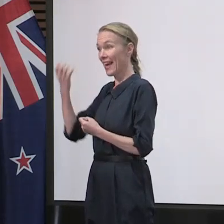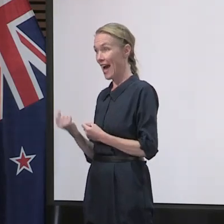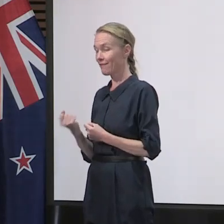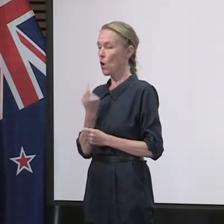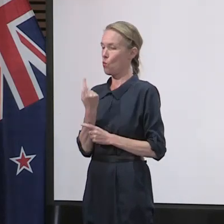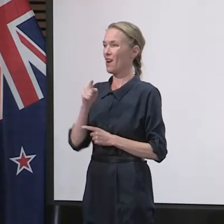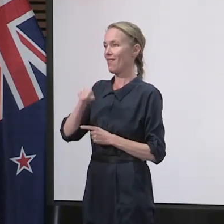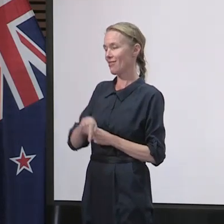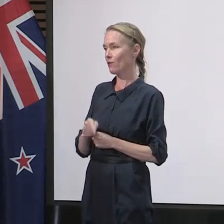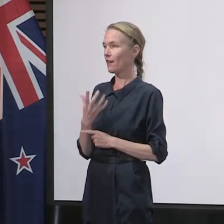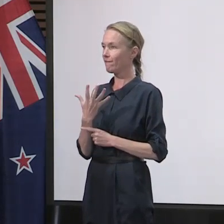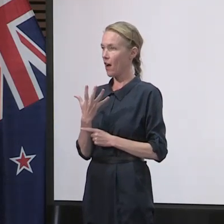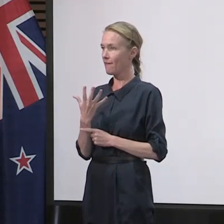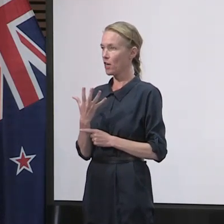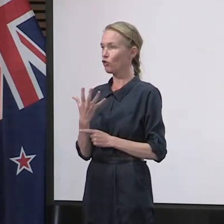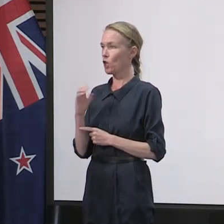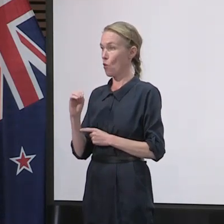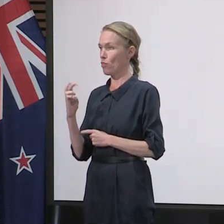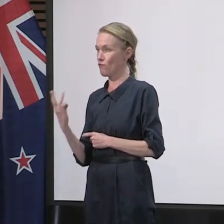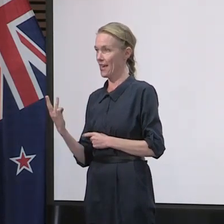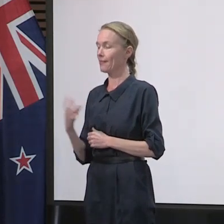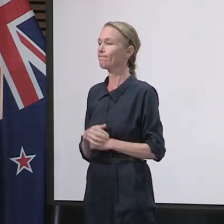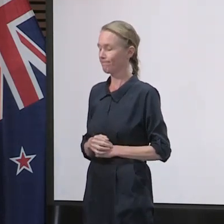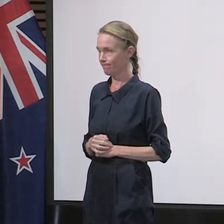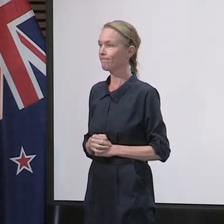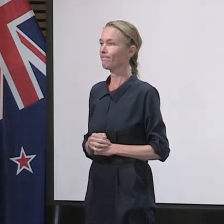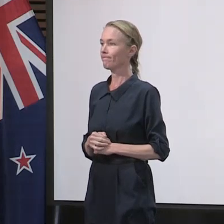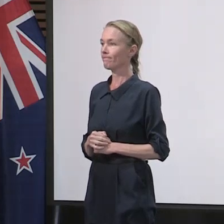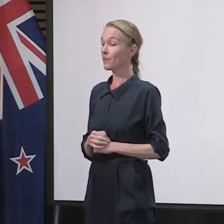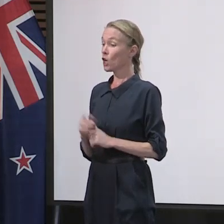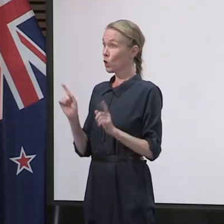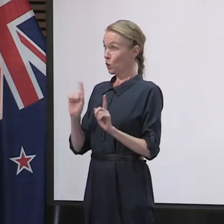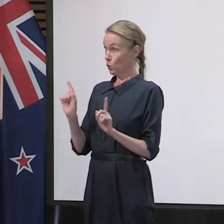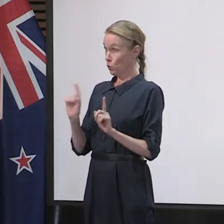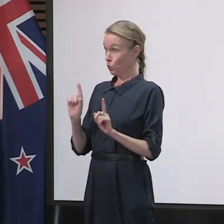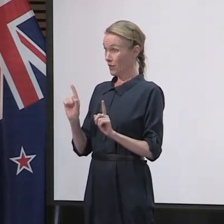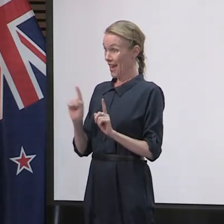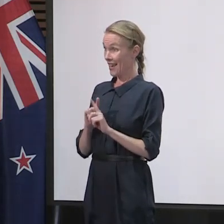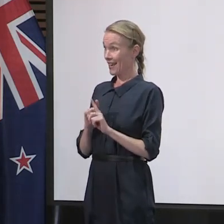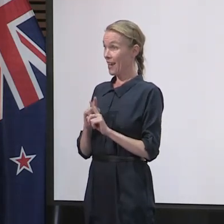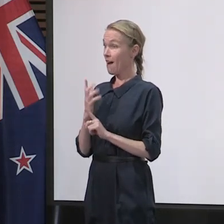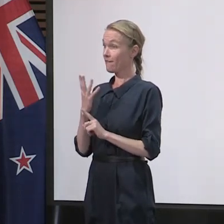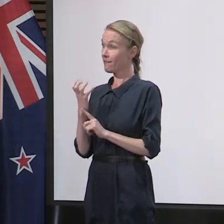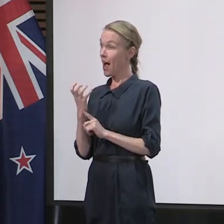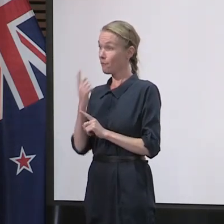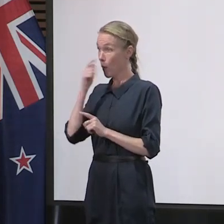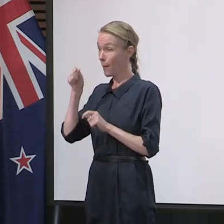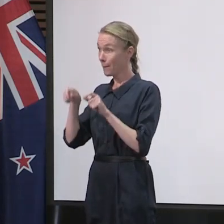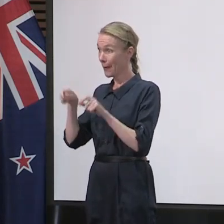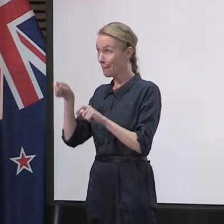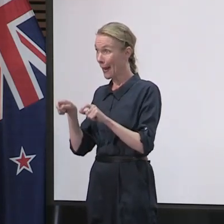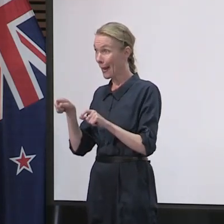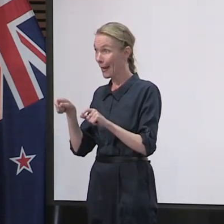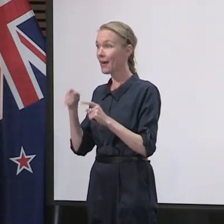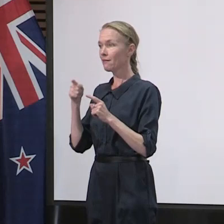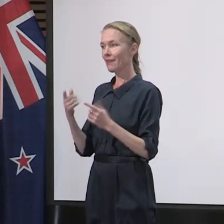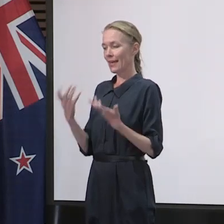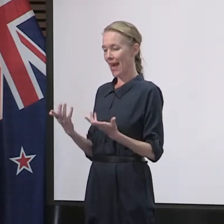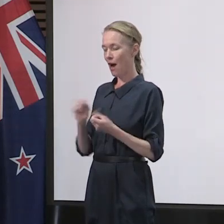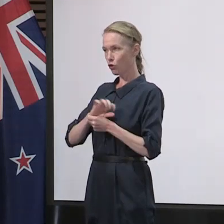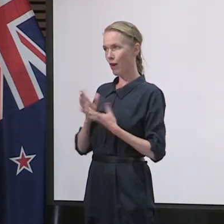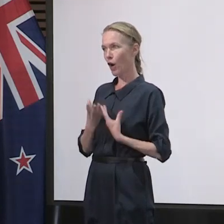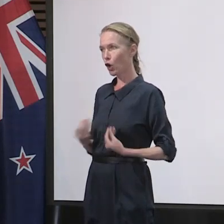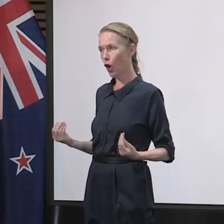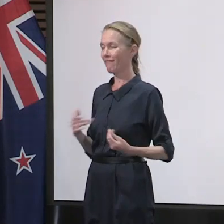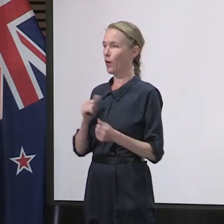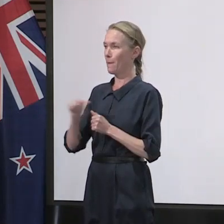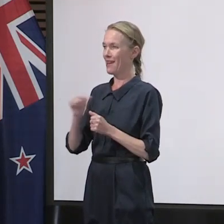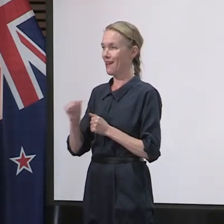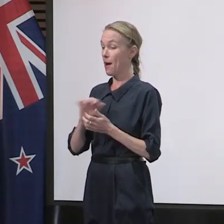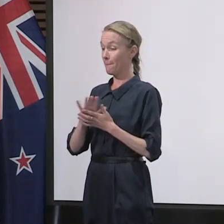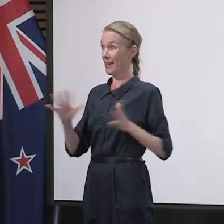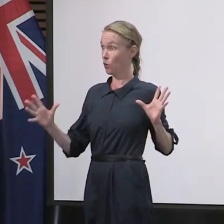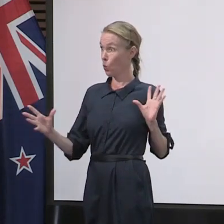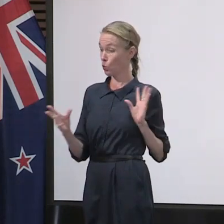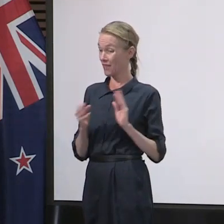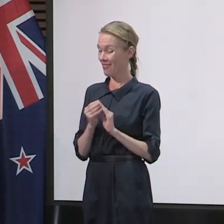1153, and our combined total